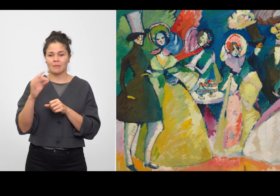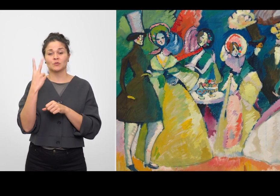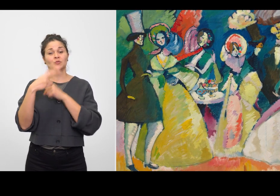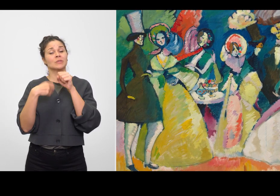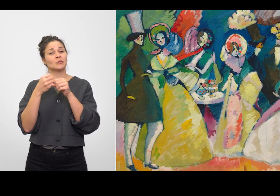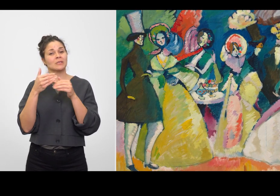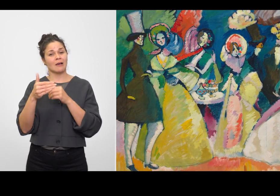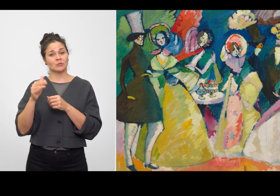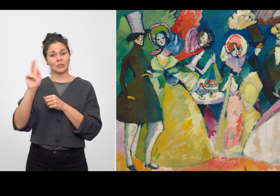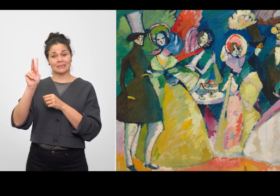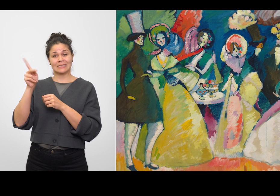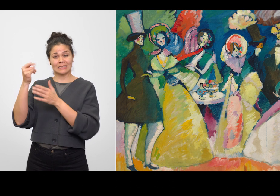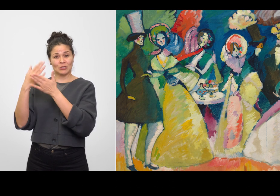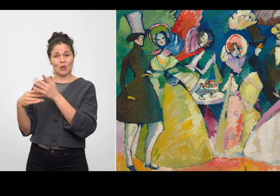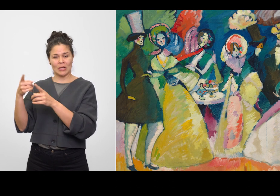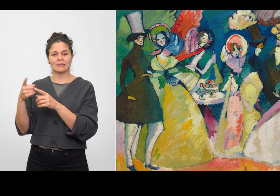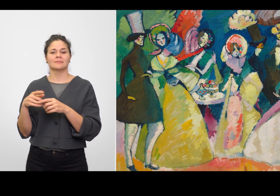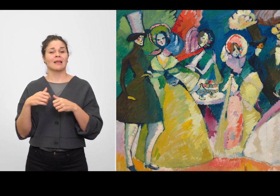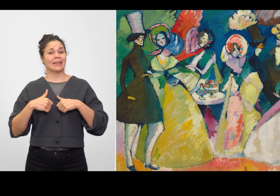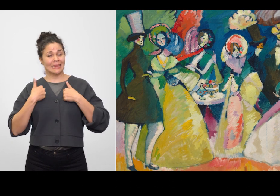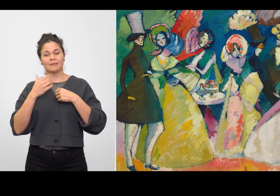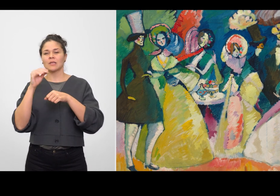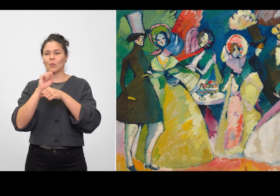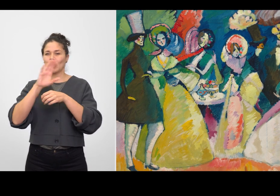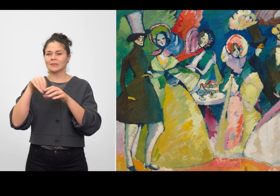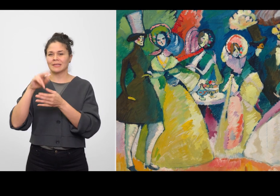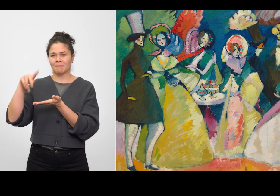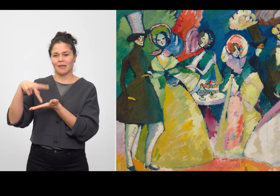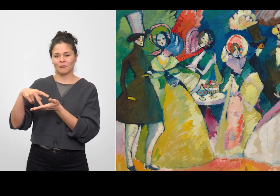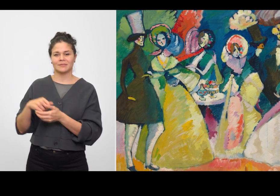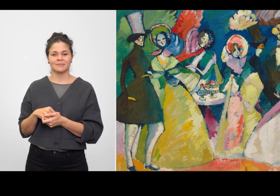two years after Kandinsky lived and worked in Paris,